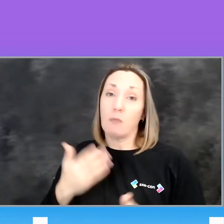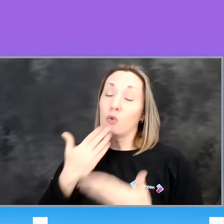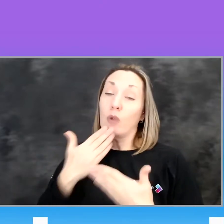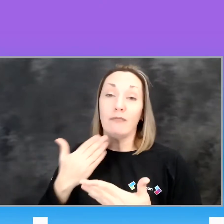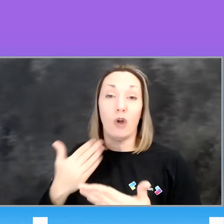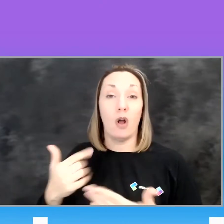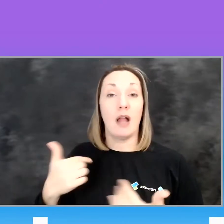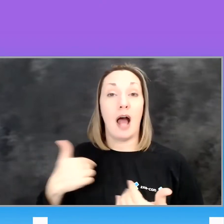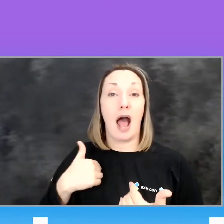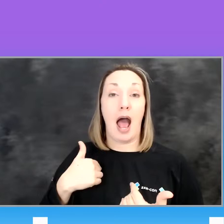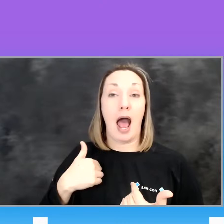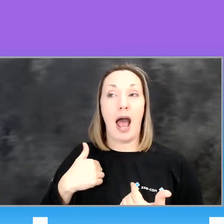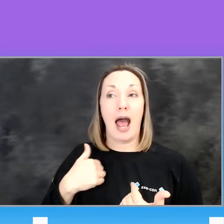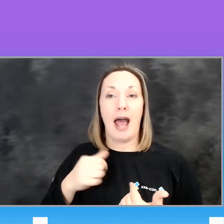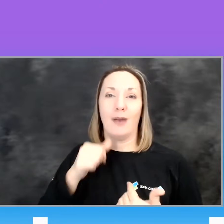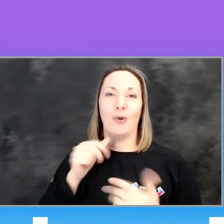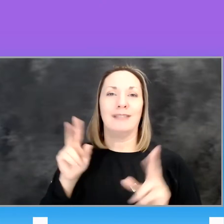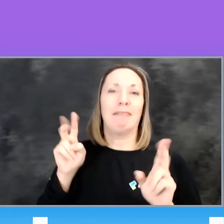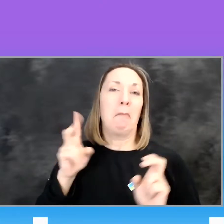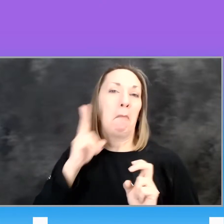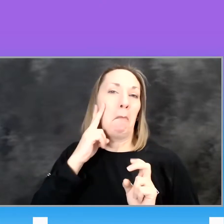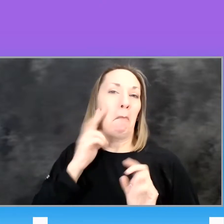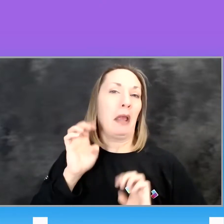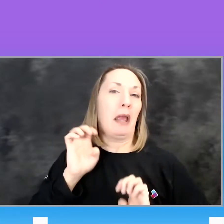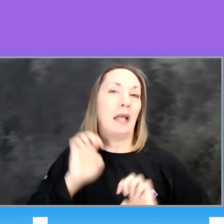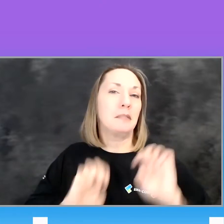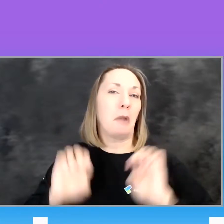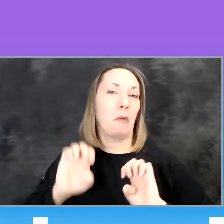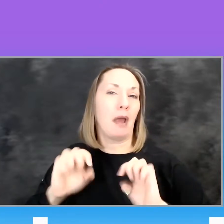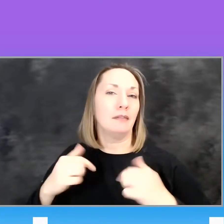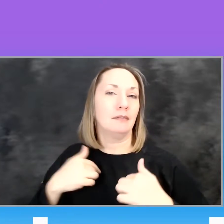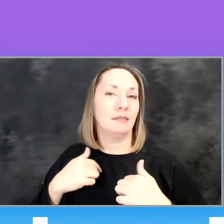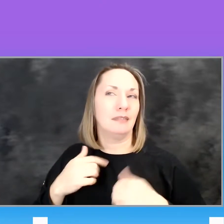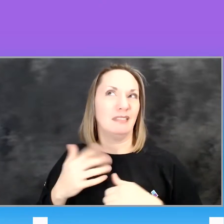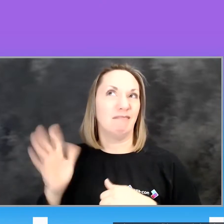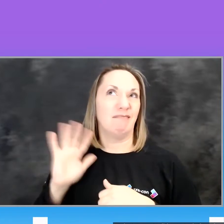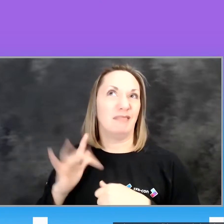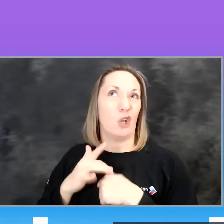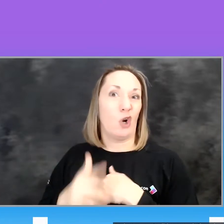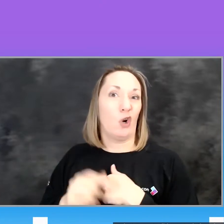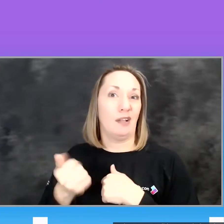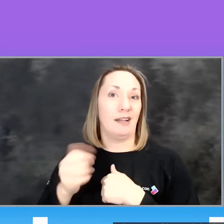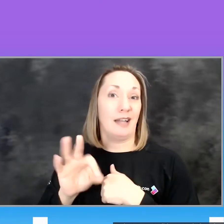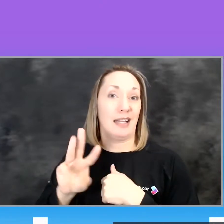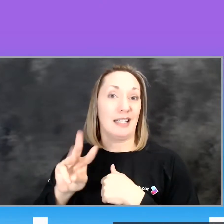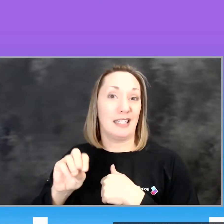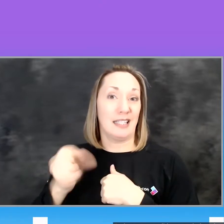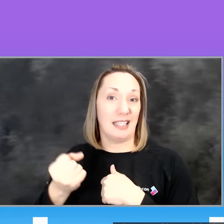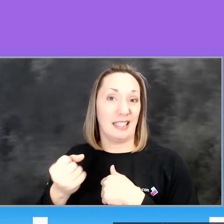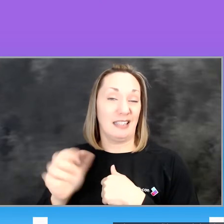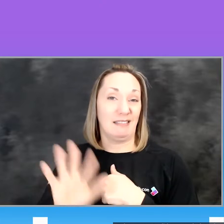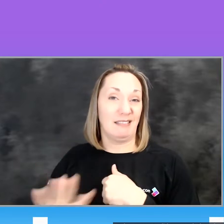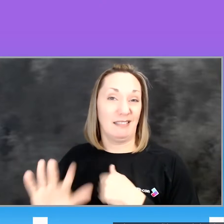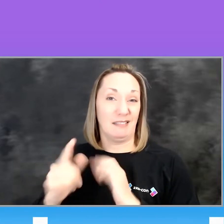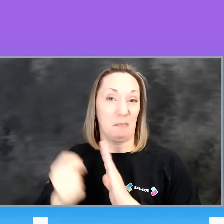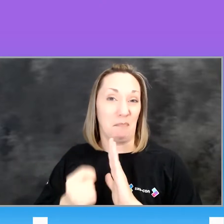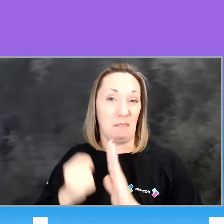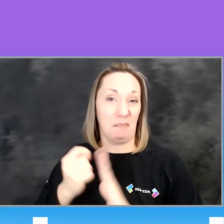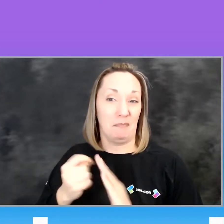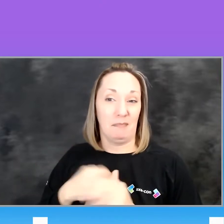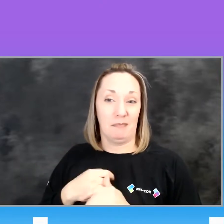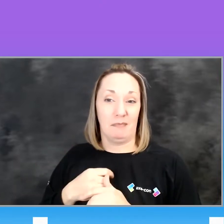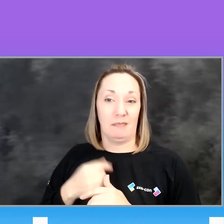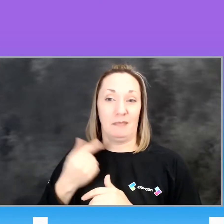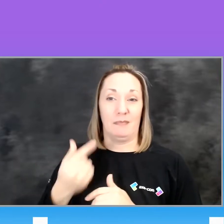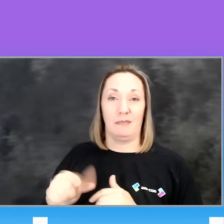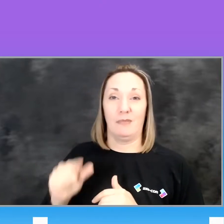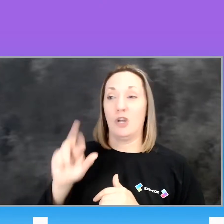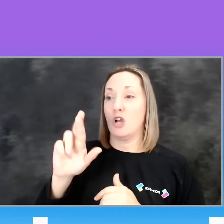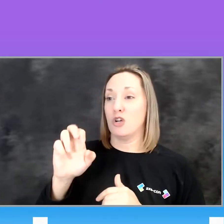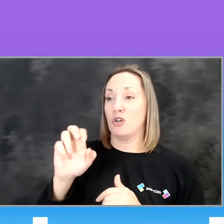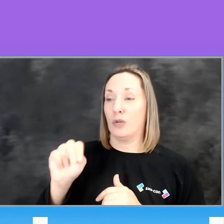I was an experiment in the early